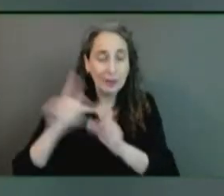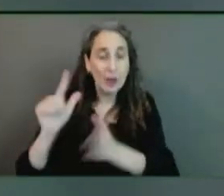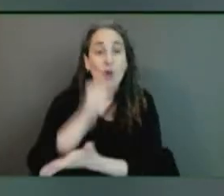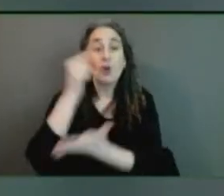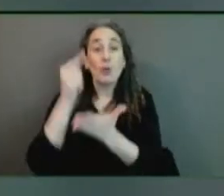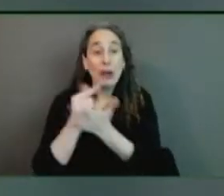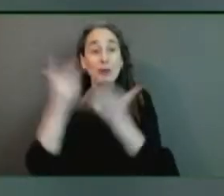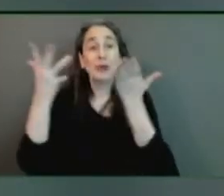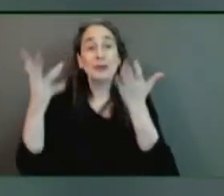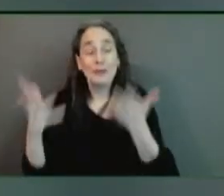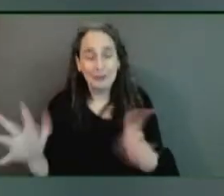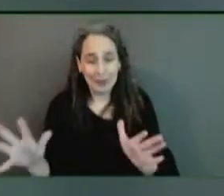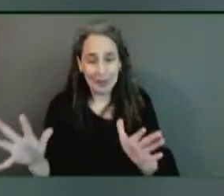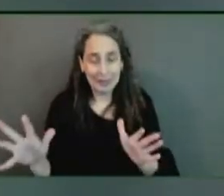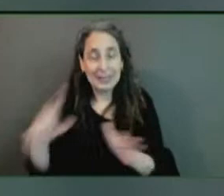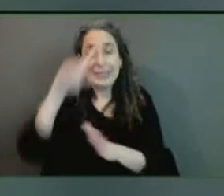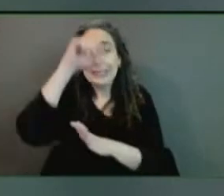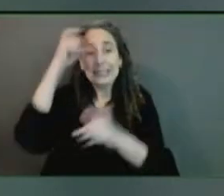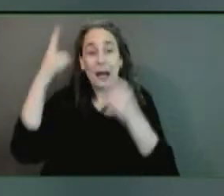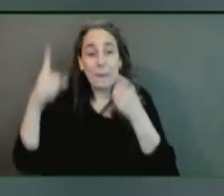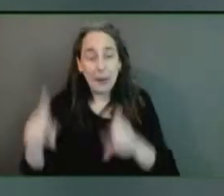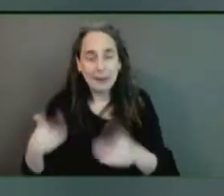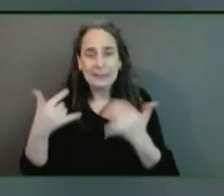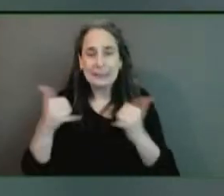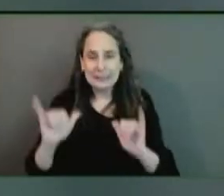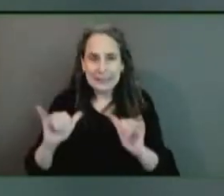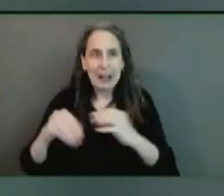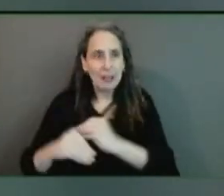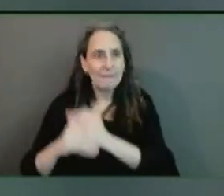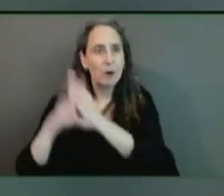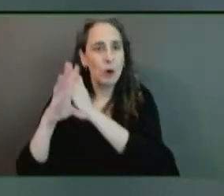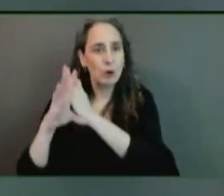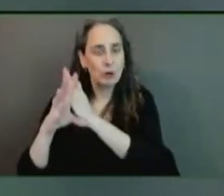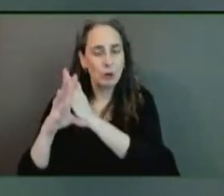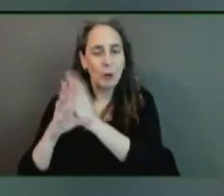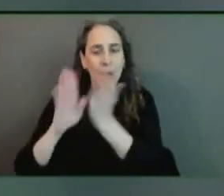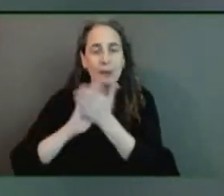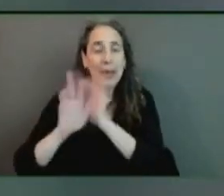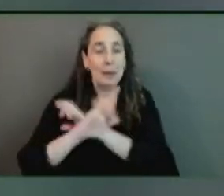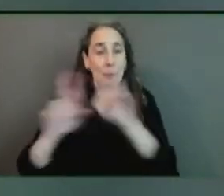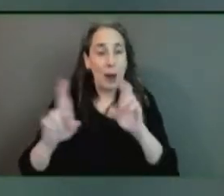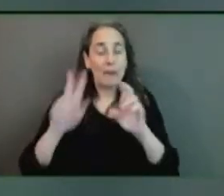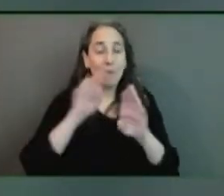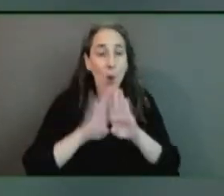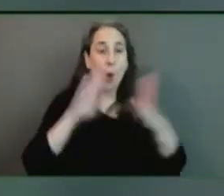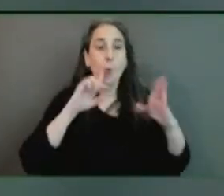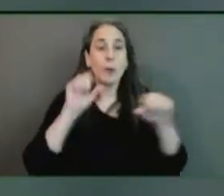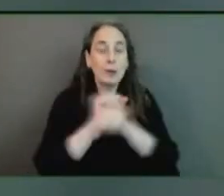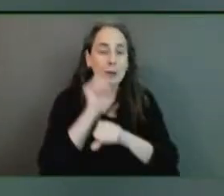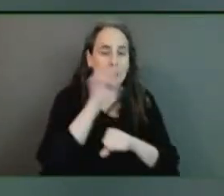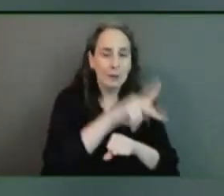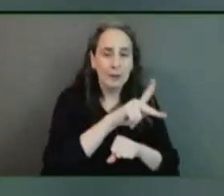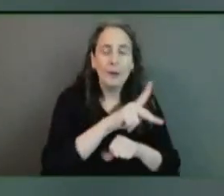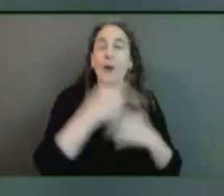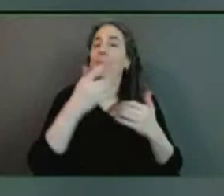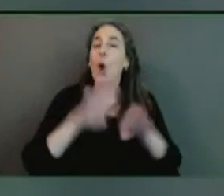month went on two months went graduation happened summer happened. We were still virtual